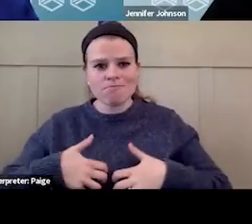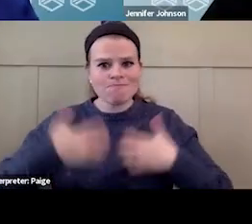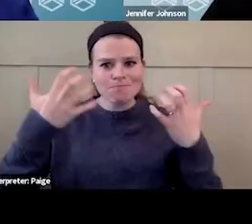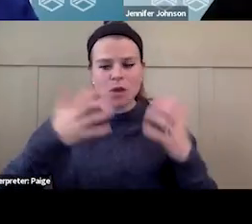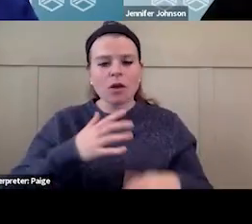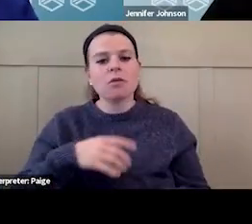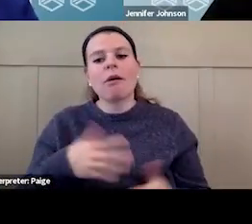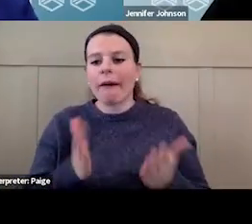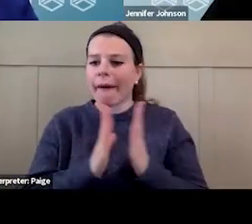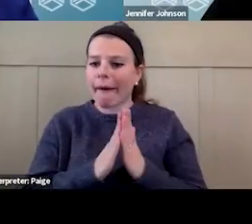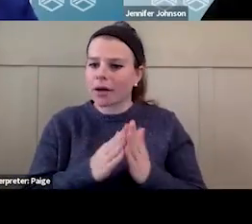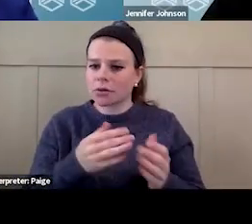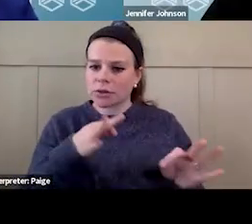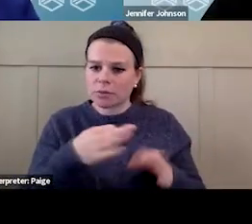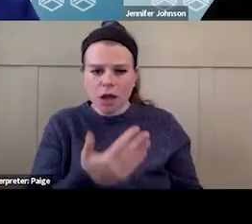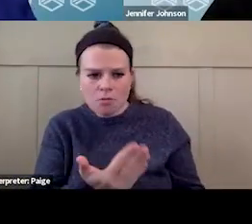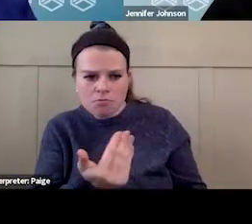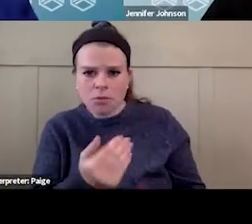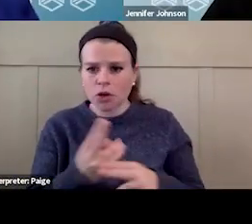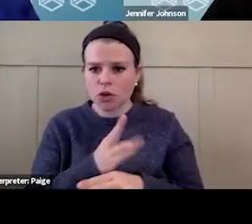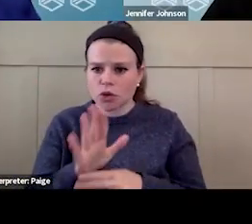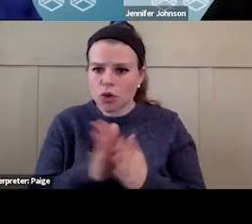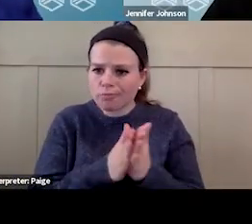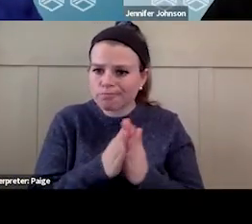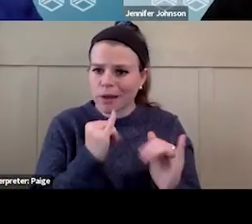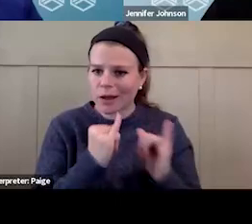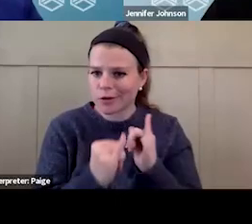Use your motivational interviewing skills, and there are some terrific